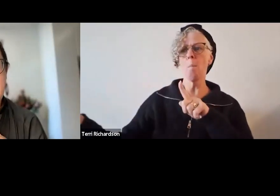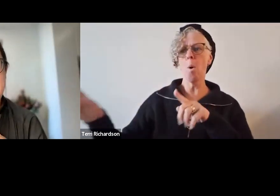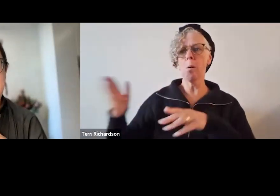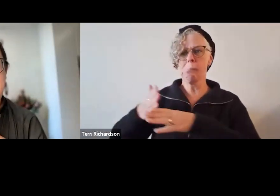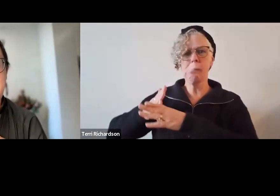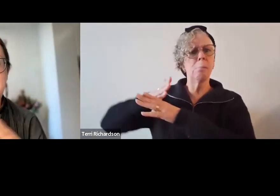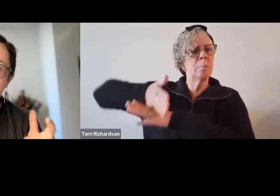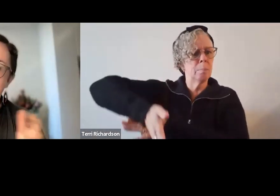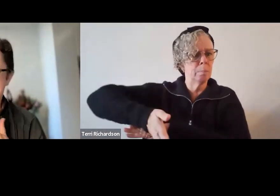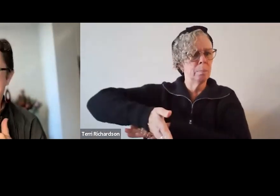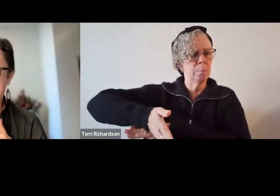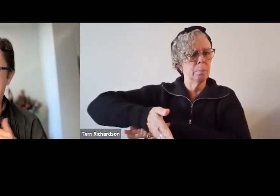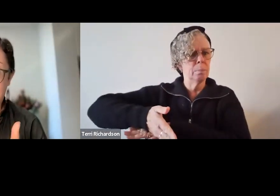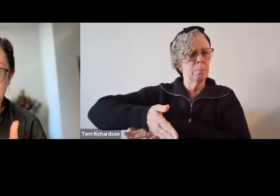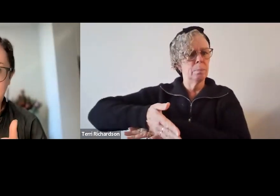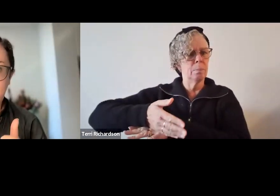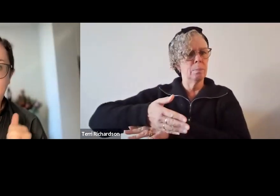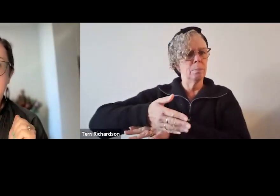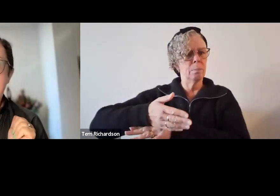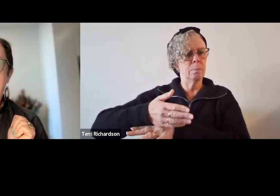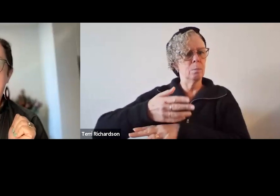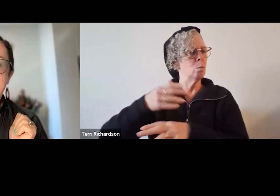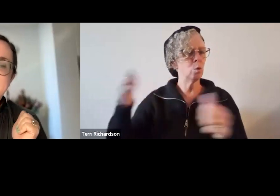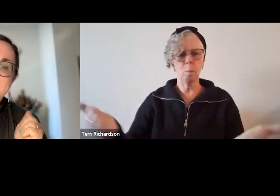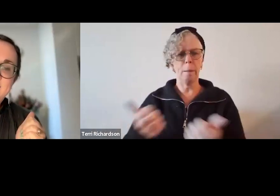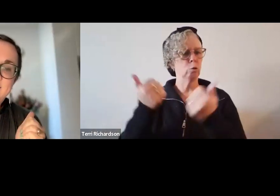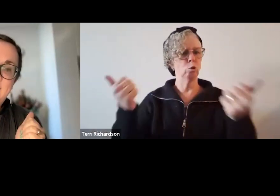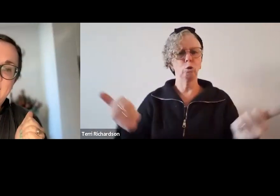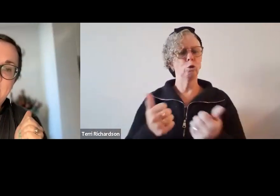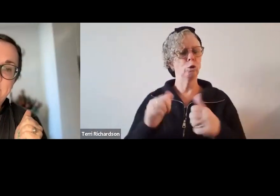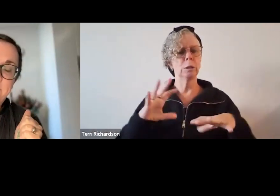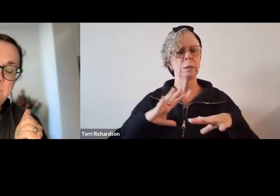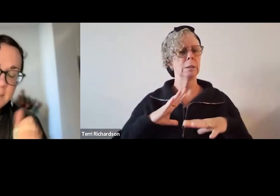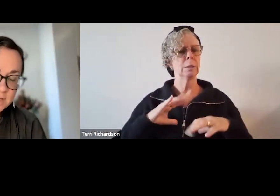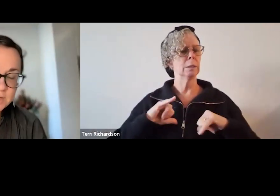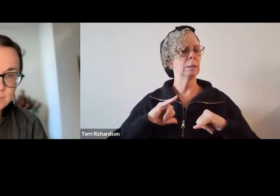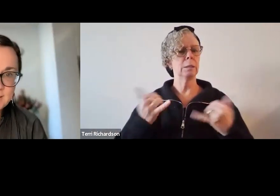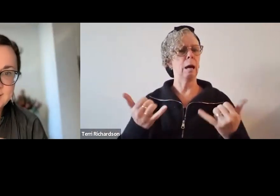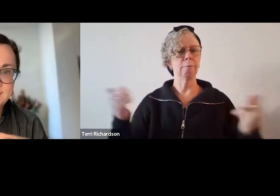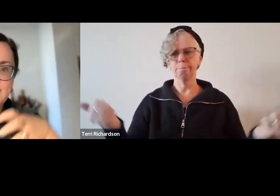either board or staff members would like, and that it doesn't take much to realise that.